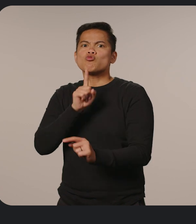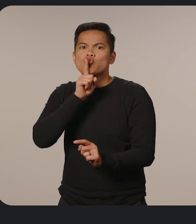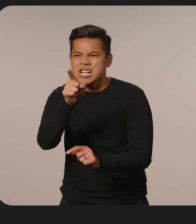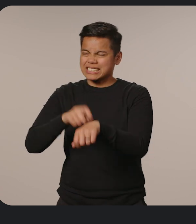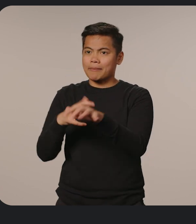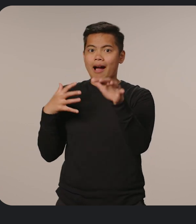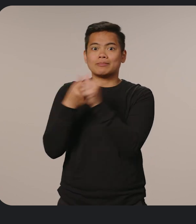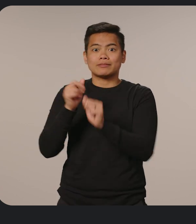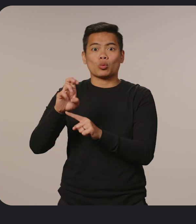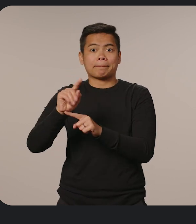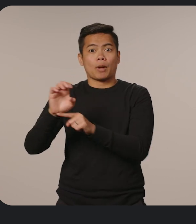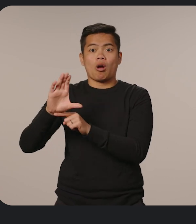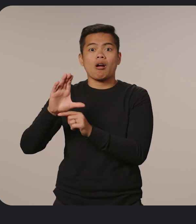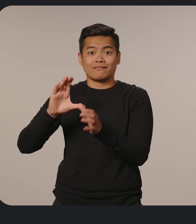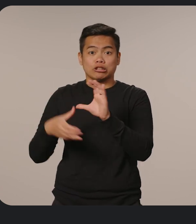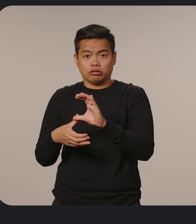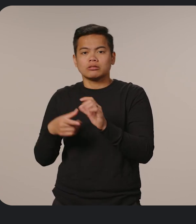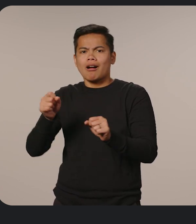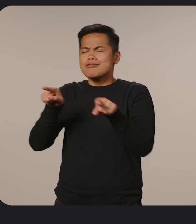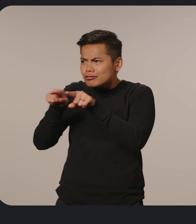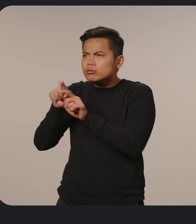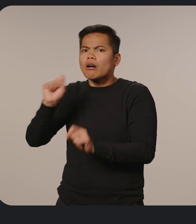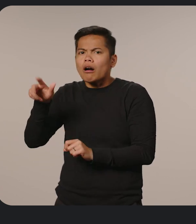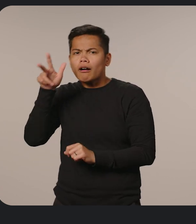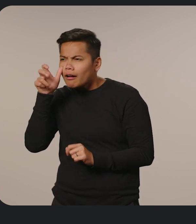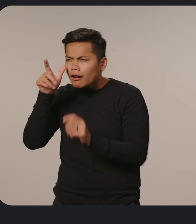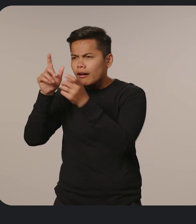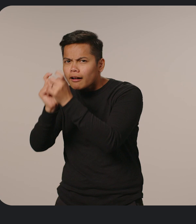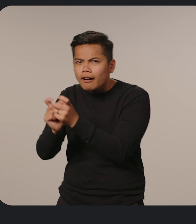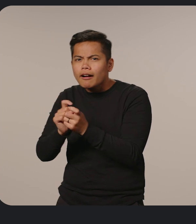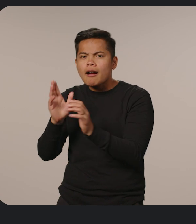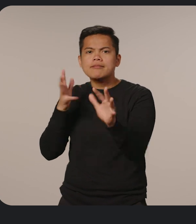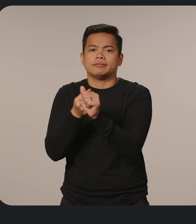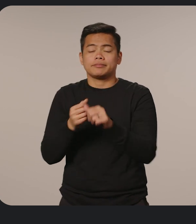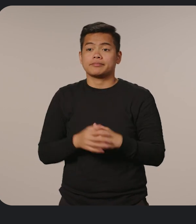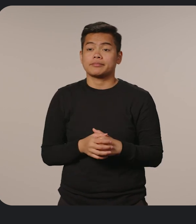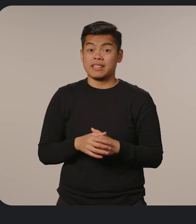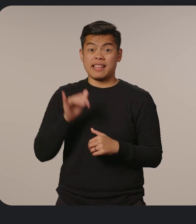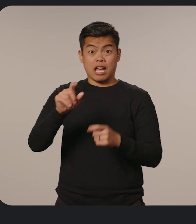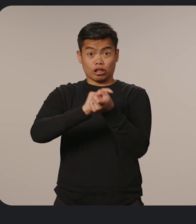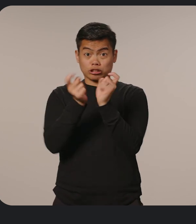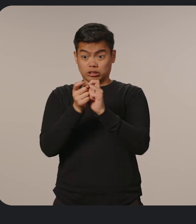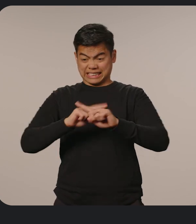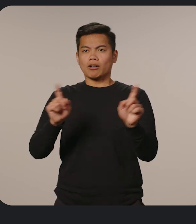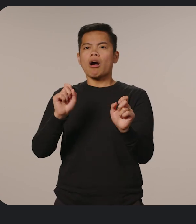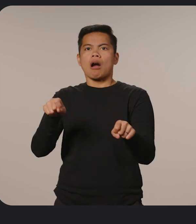config you can also register a listener for configuration updates